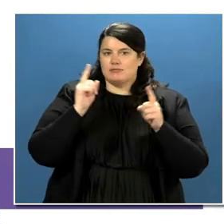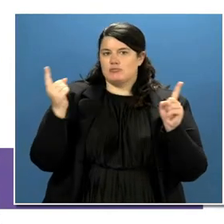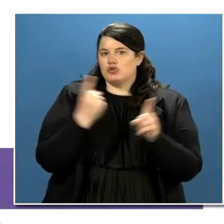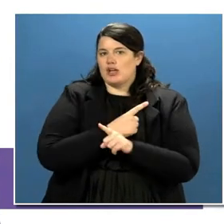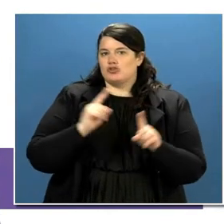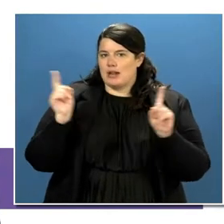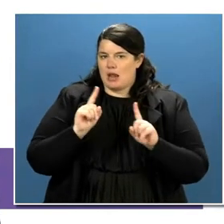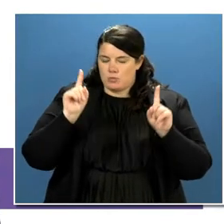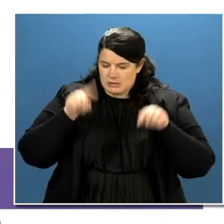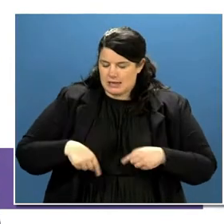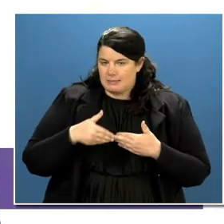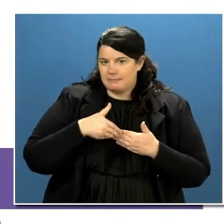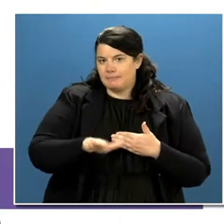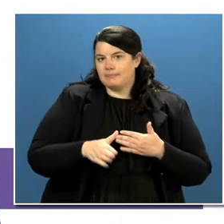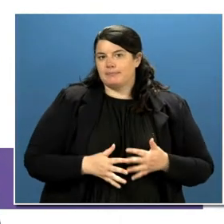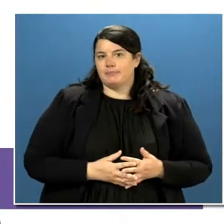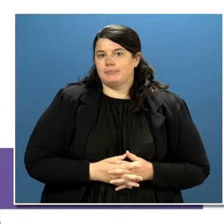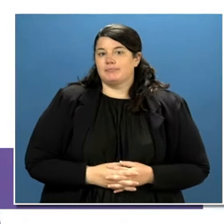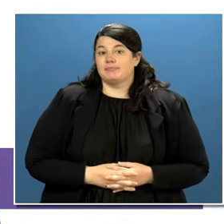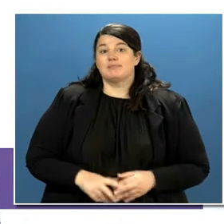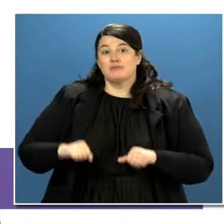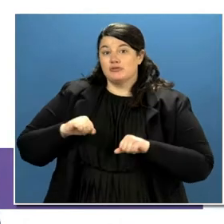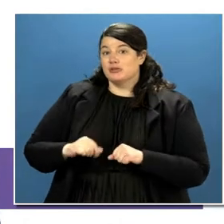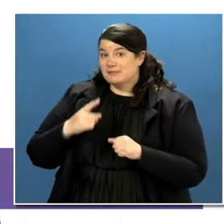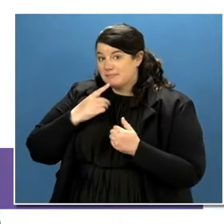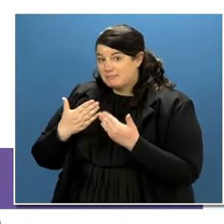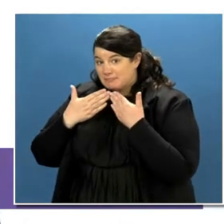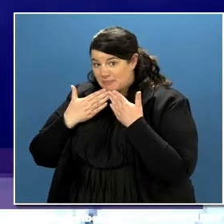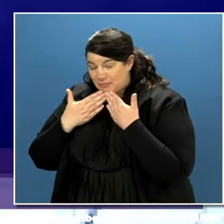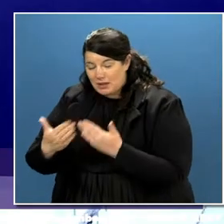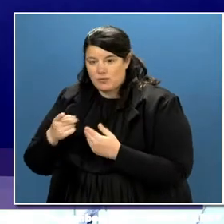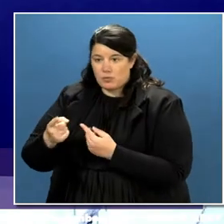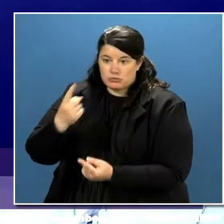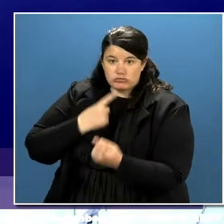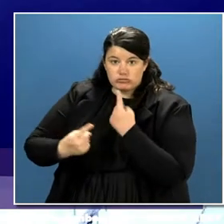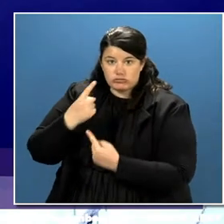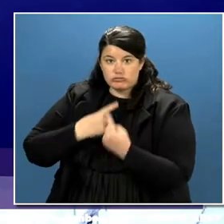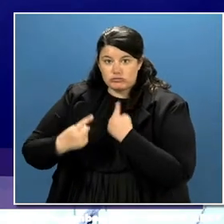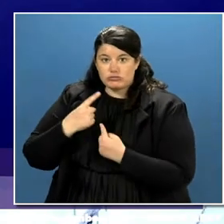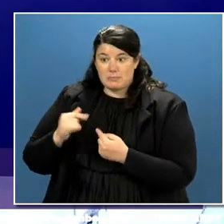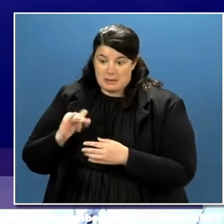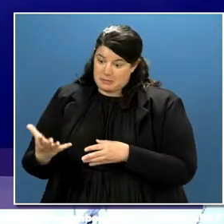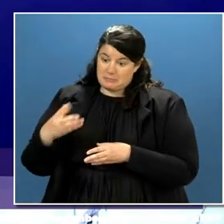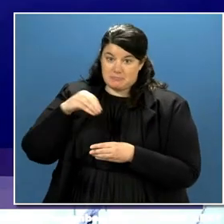Thank you, Dr Gauntlett. Perhaps we might see that as part of the Royal Commission's work in due course.